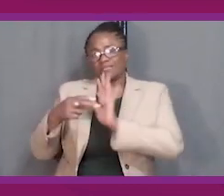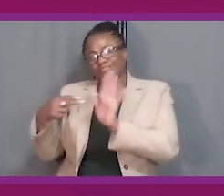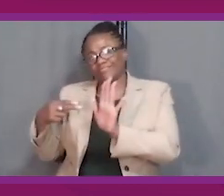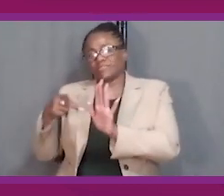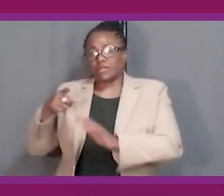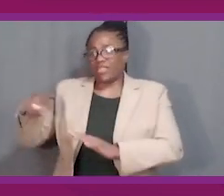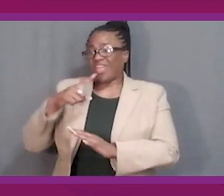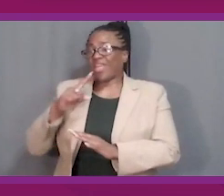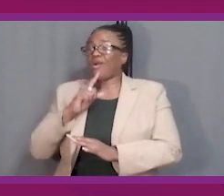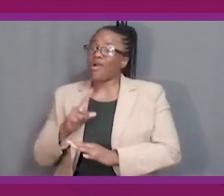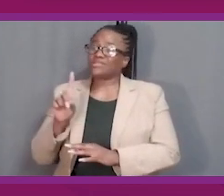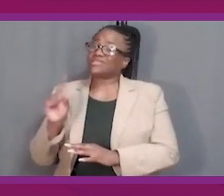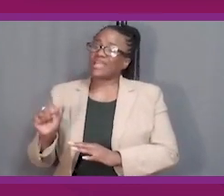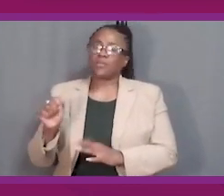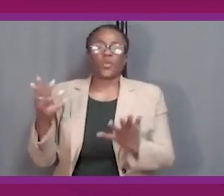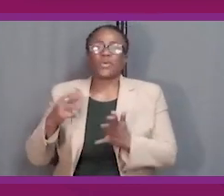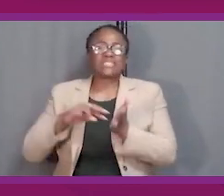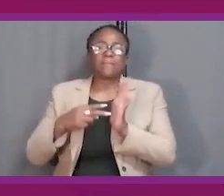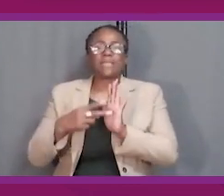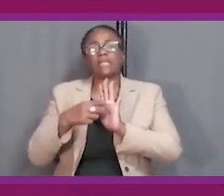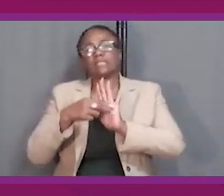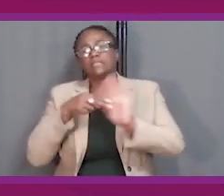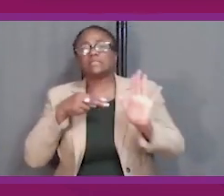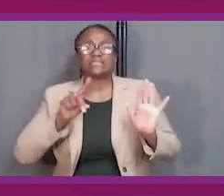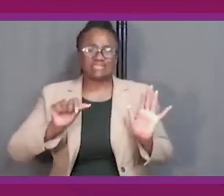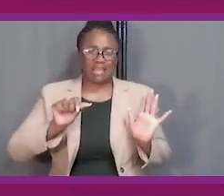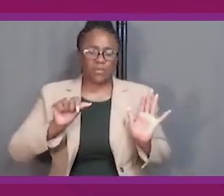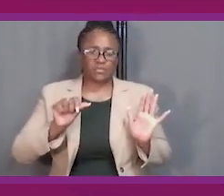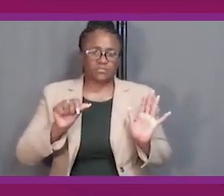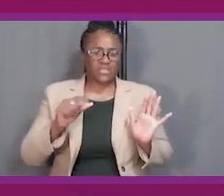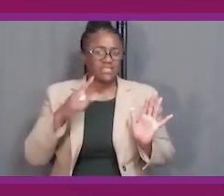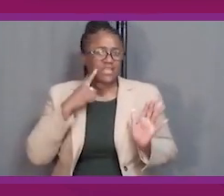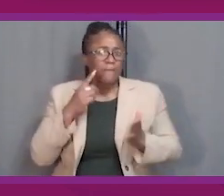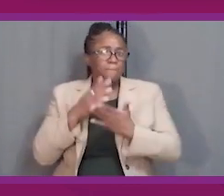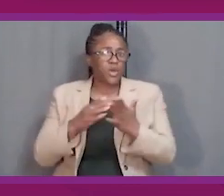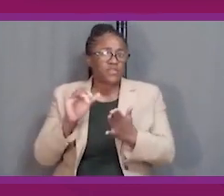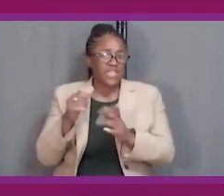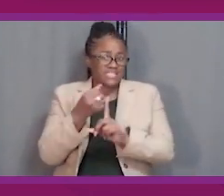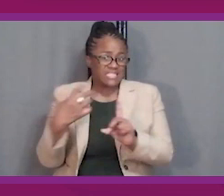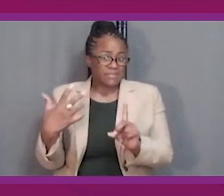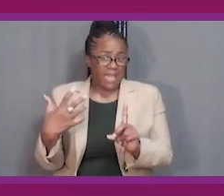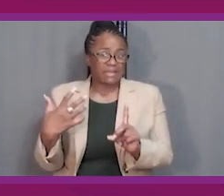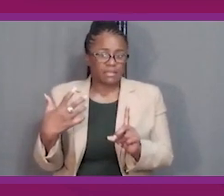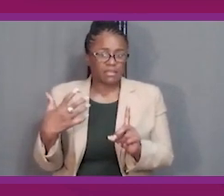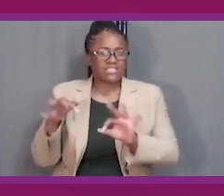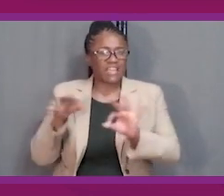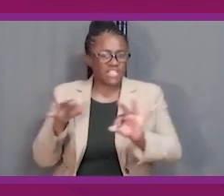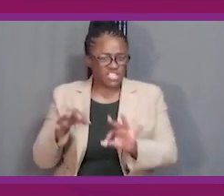is expanding the definition of disability and that that is such a big part of why we need